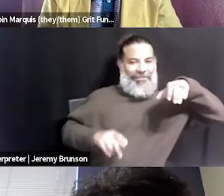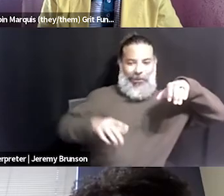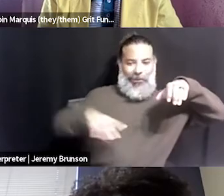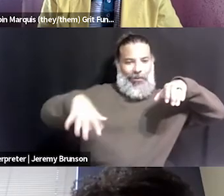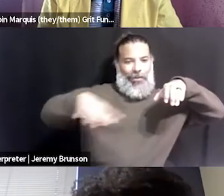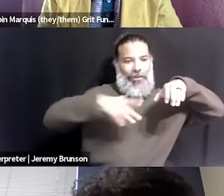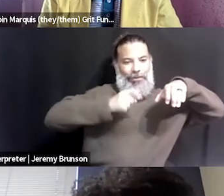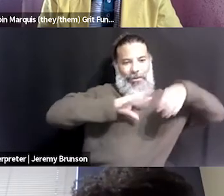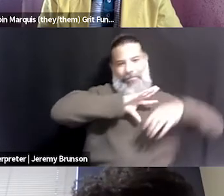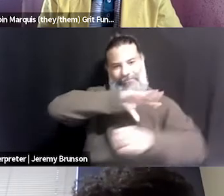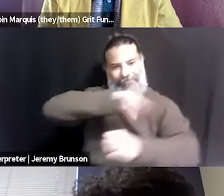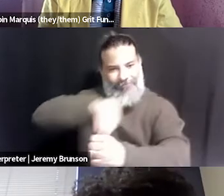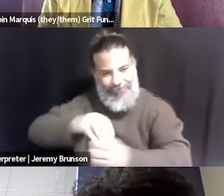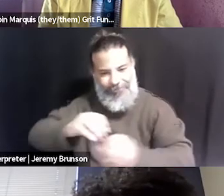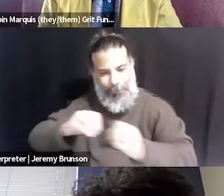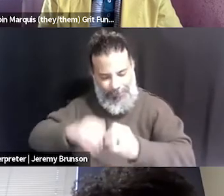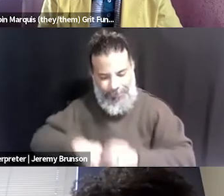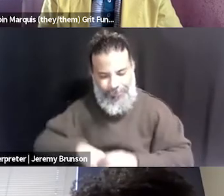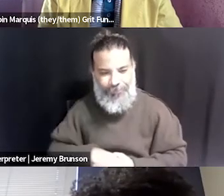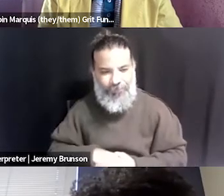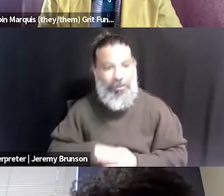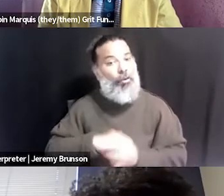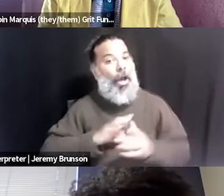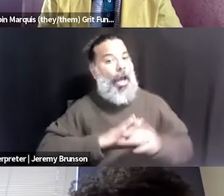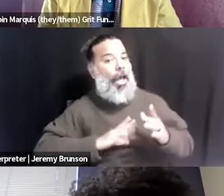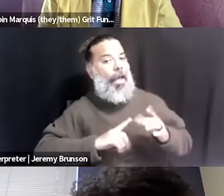They're trying to become more involved. I tapped into that.